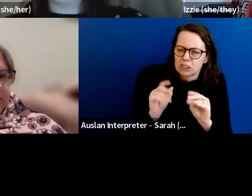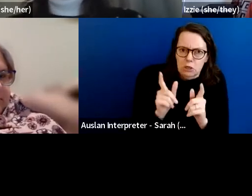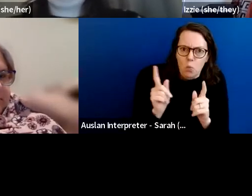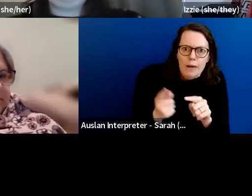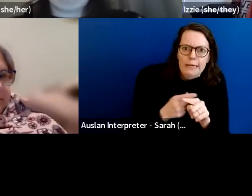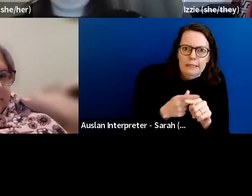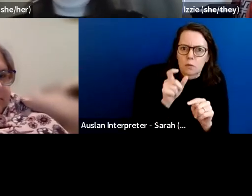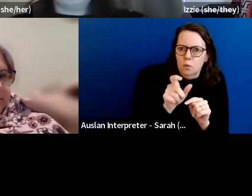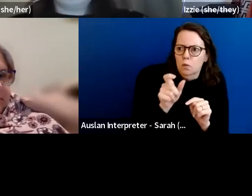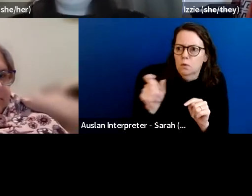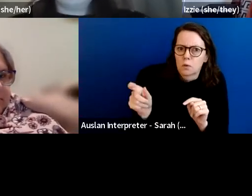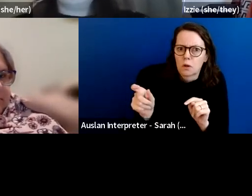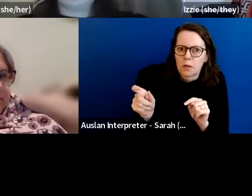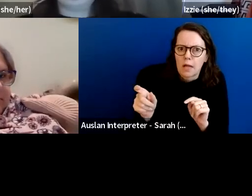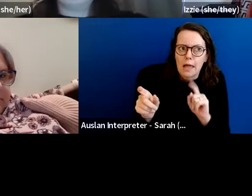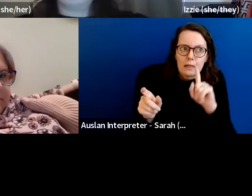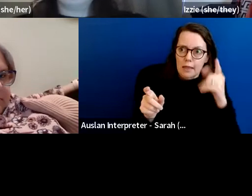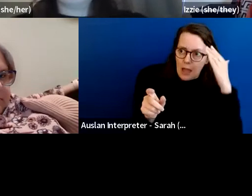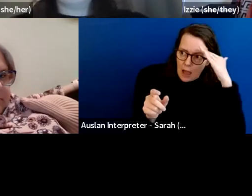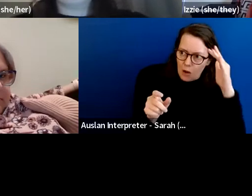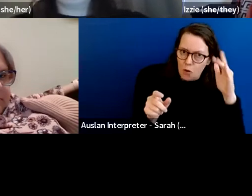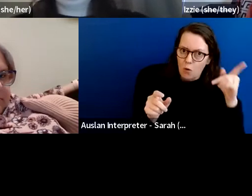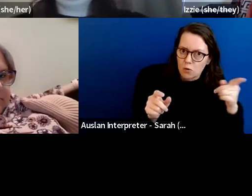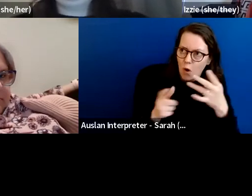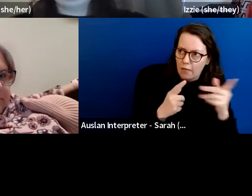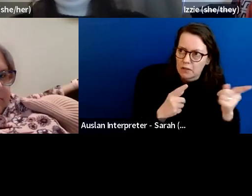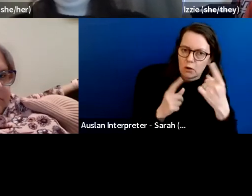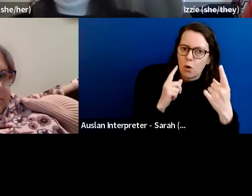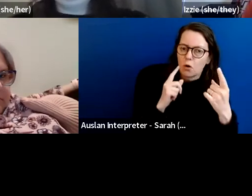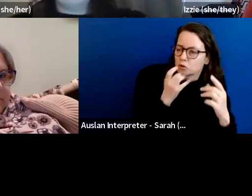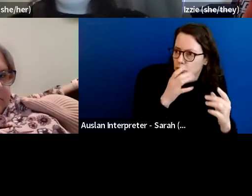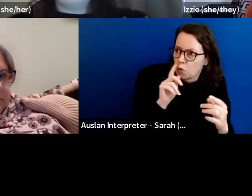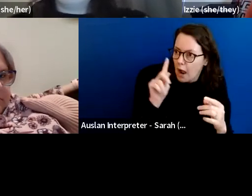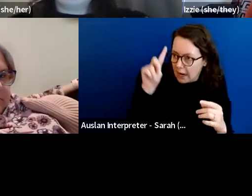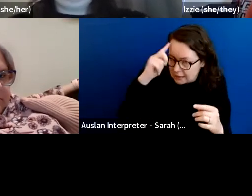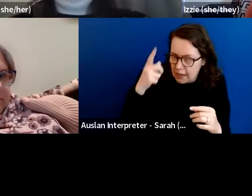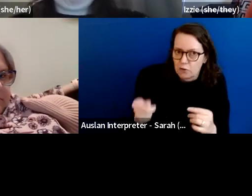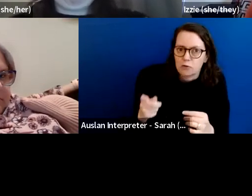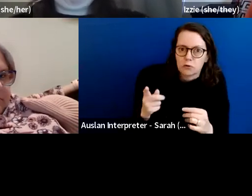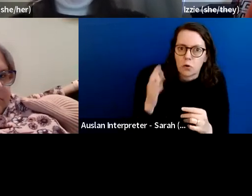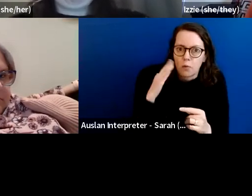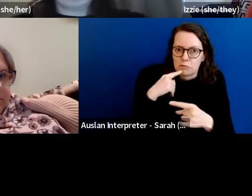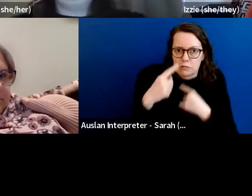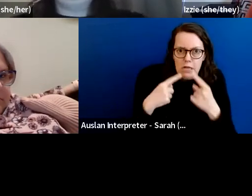child the language that can be understood by others about what they're going through and why they need the support.